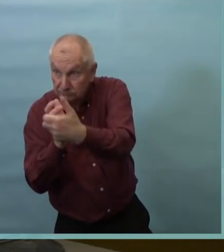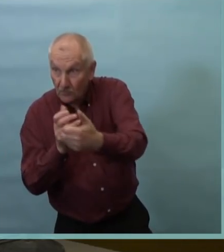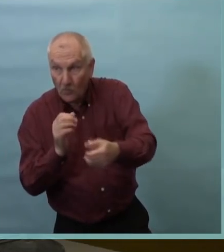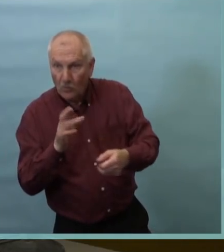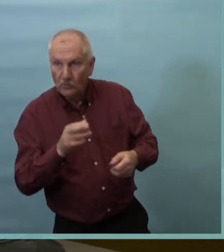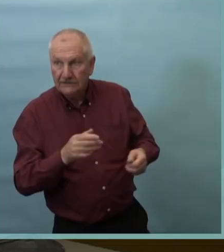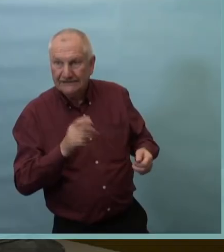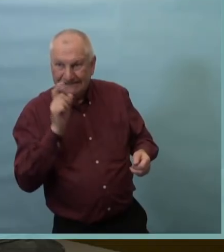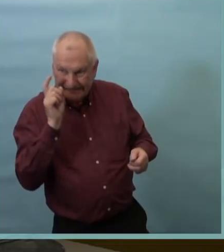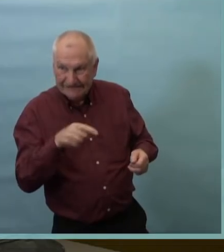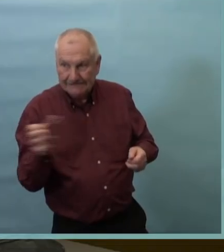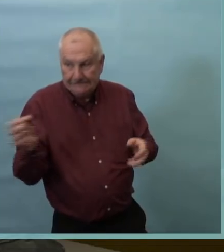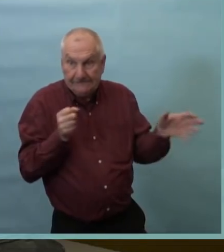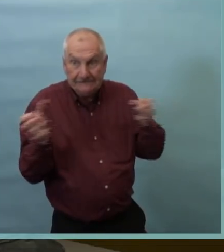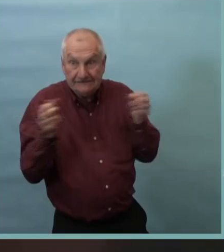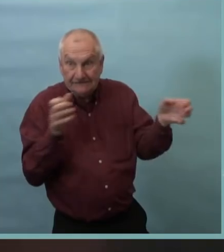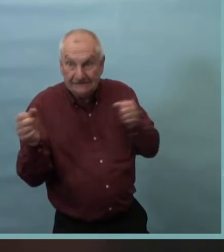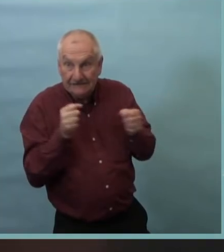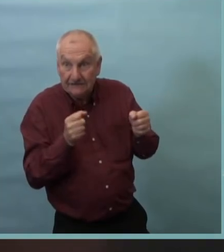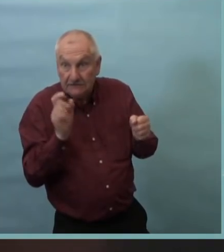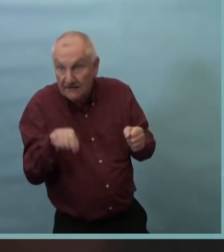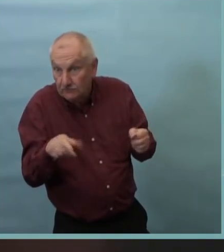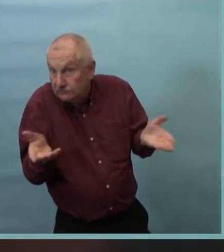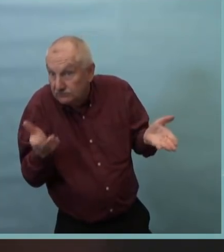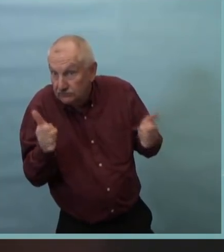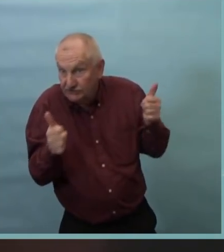is there a gap there at all yeah we're gonna start with full-time